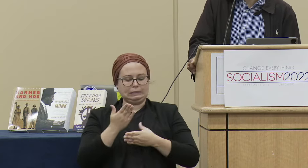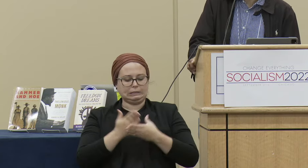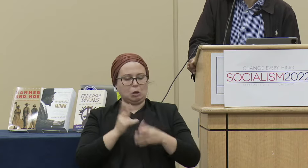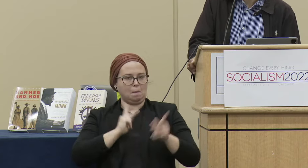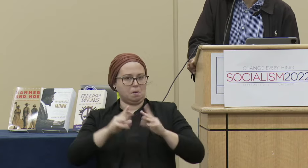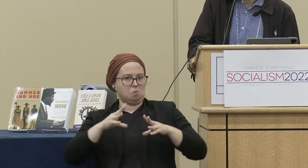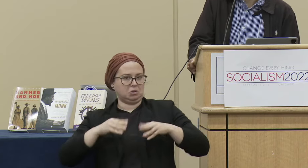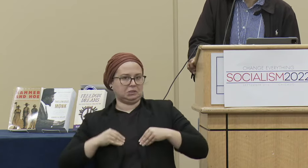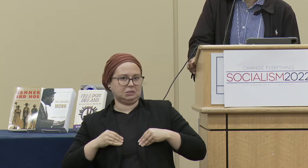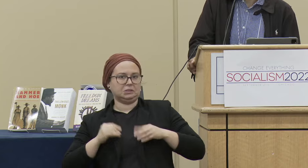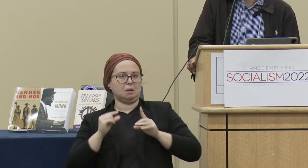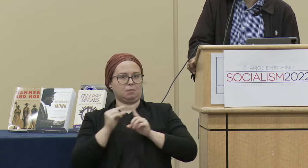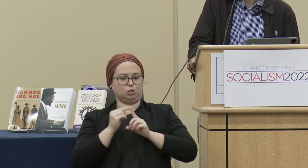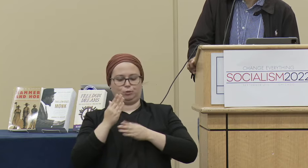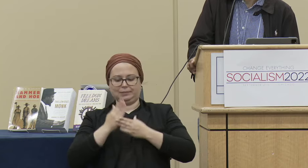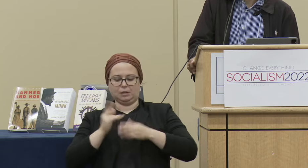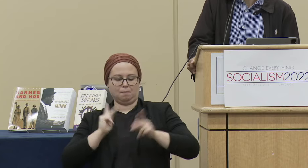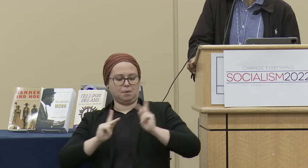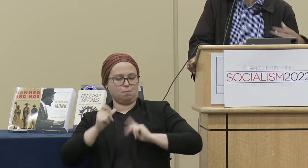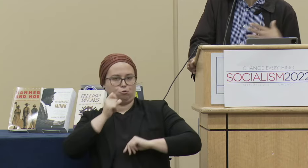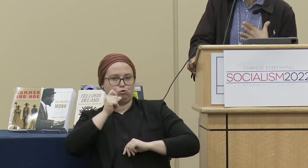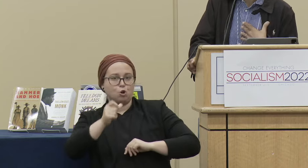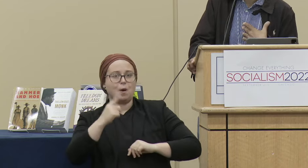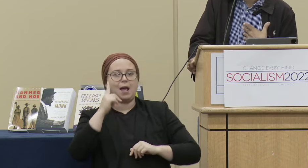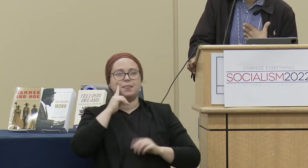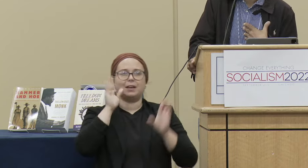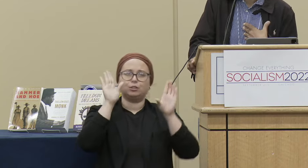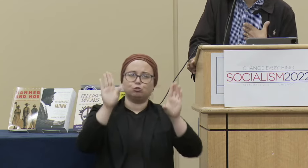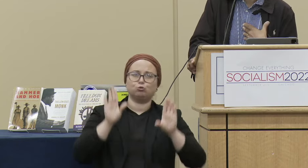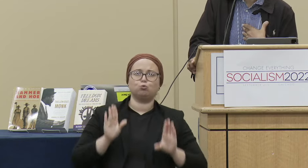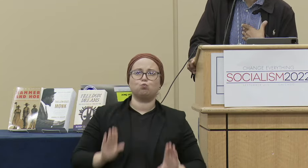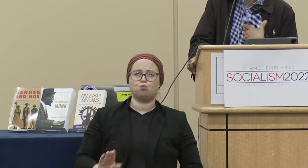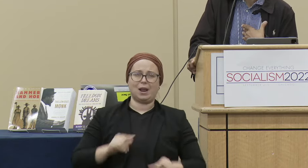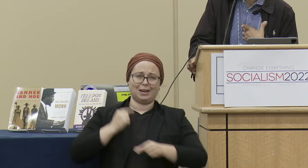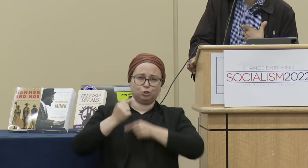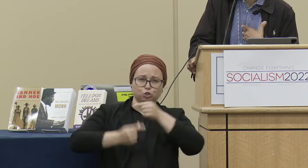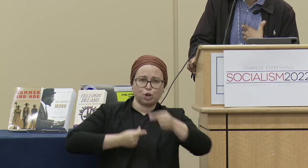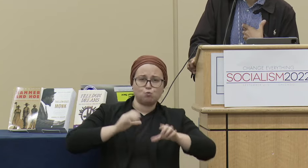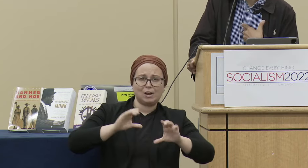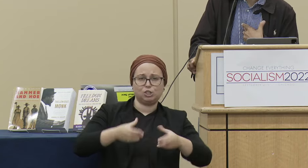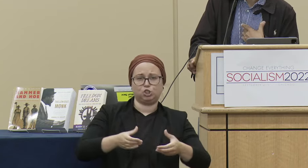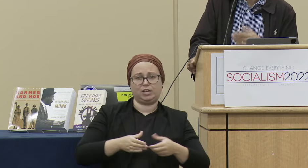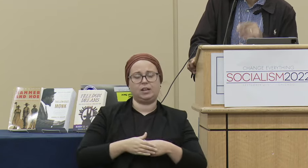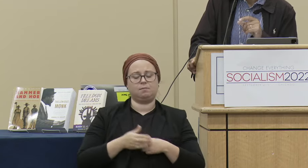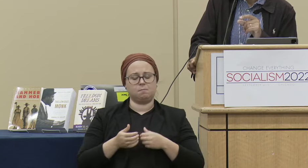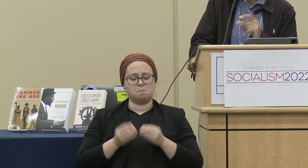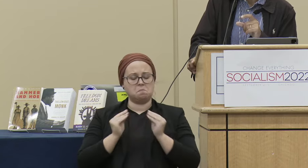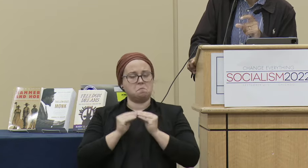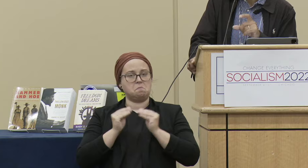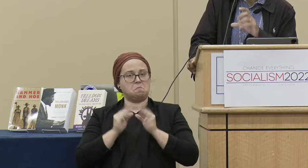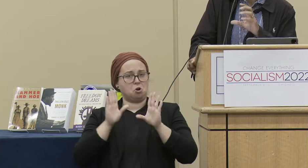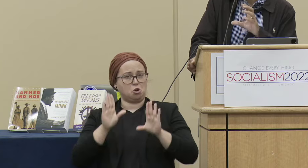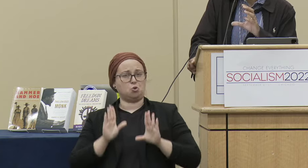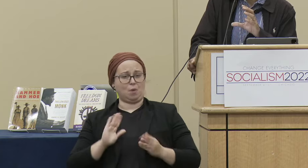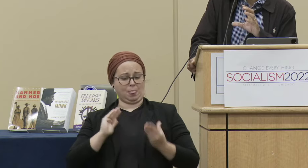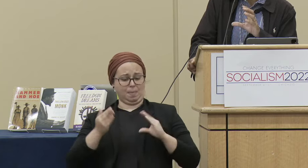because some people claim the term, some will not. I think it's the greatest generation don't want to call them